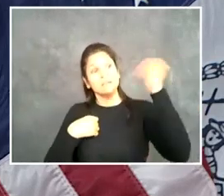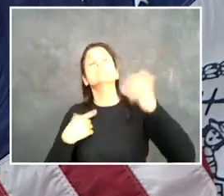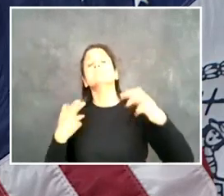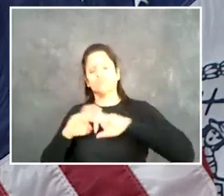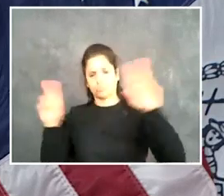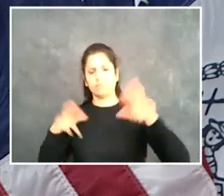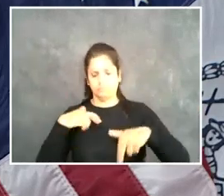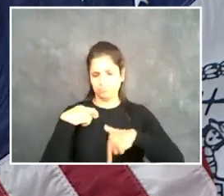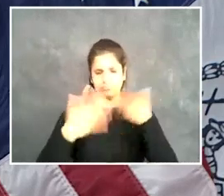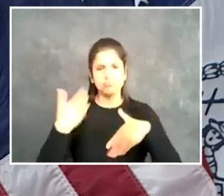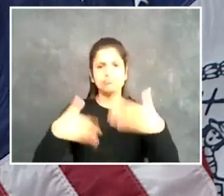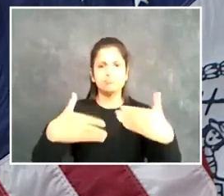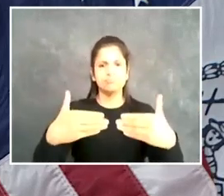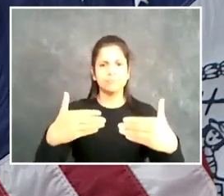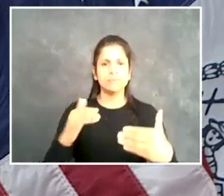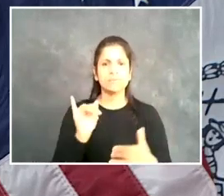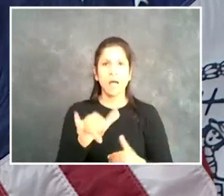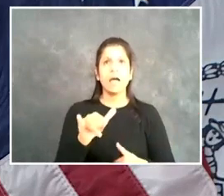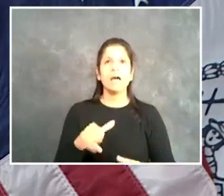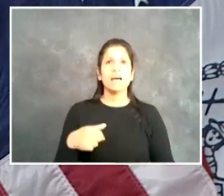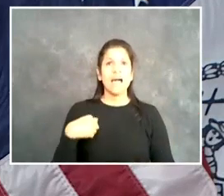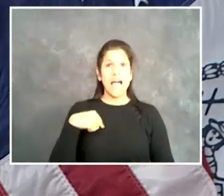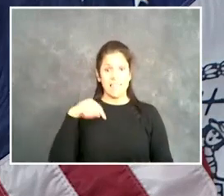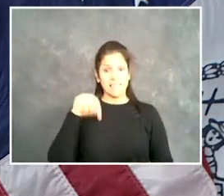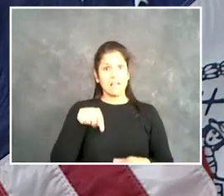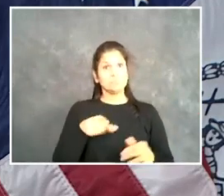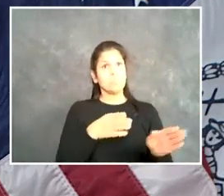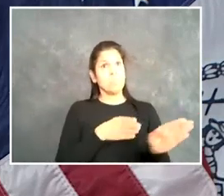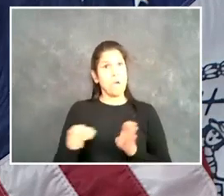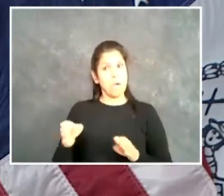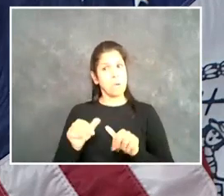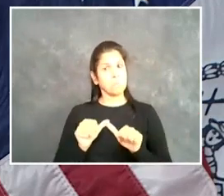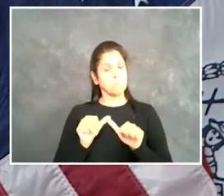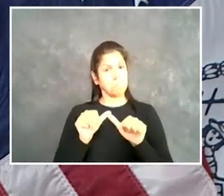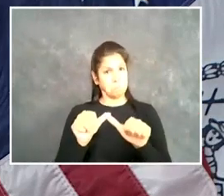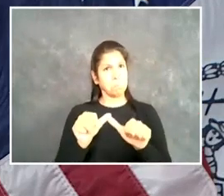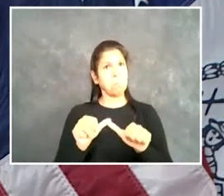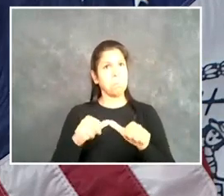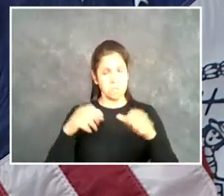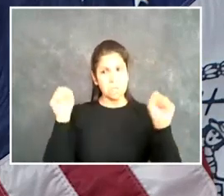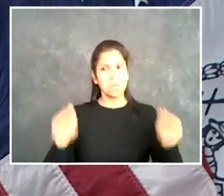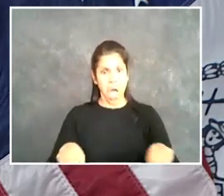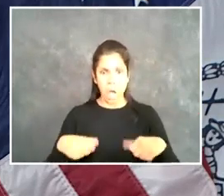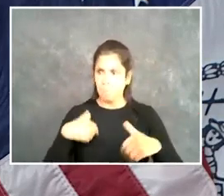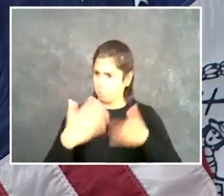IS A SUSTAINABLE PLAN FOR SURE.